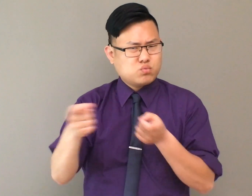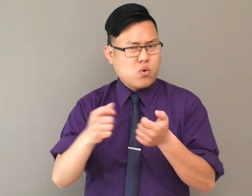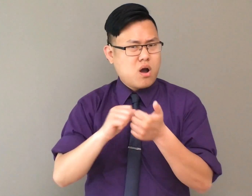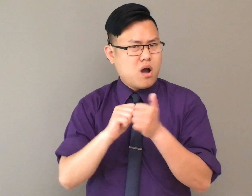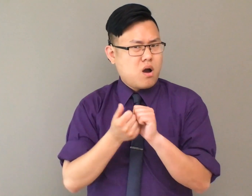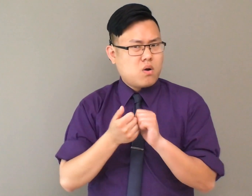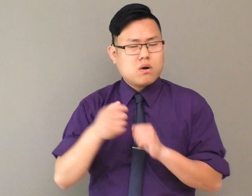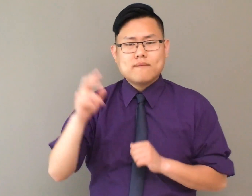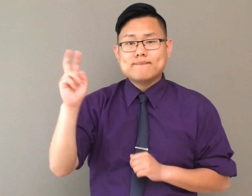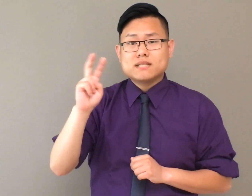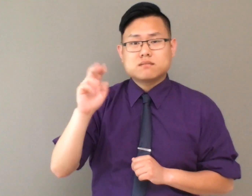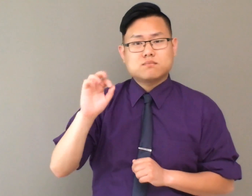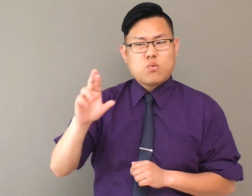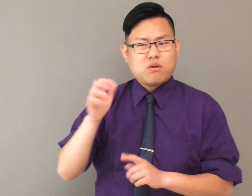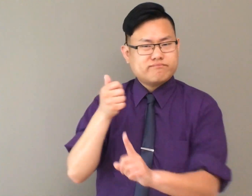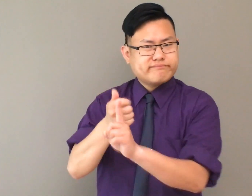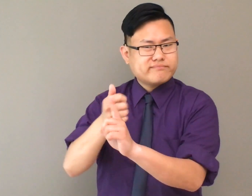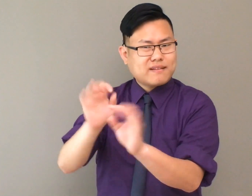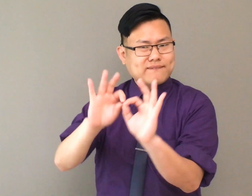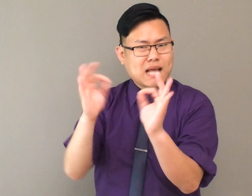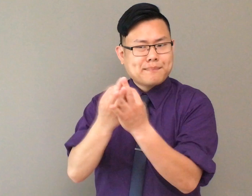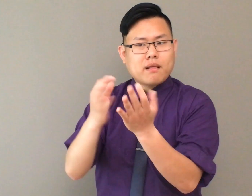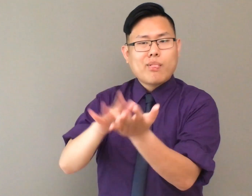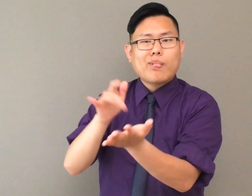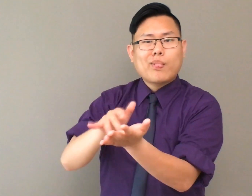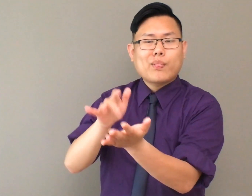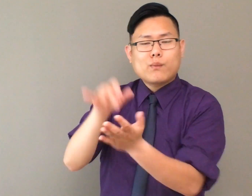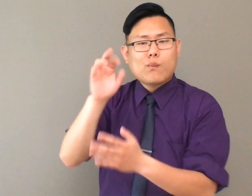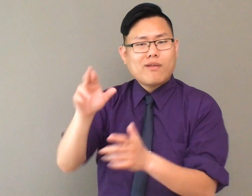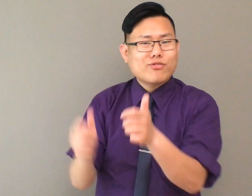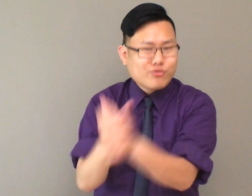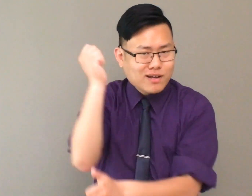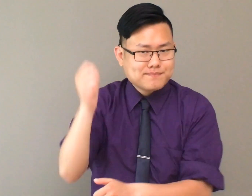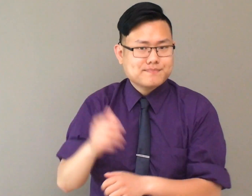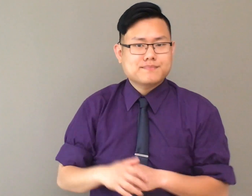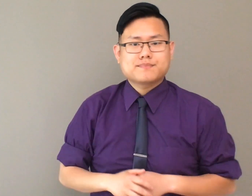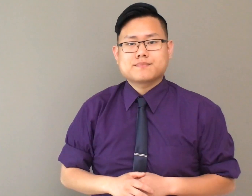Traffickers use these vulnerabilities to control their victim either through direct threats